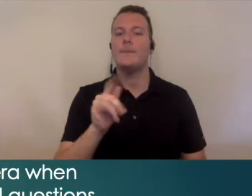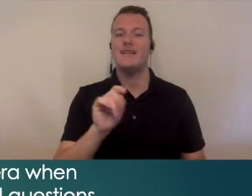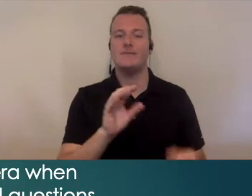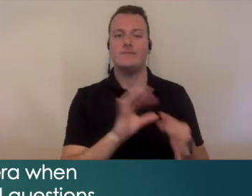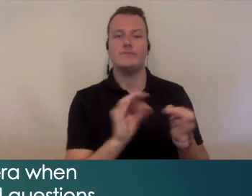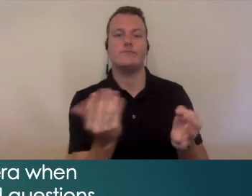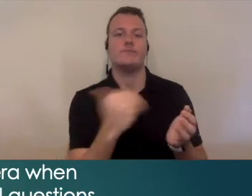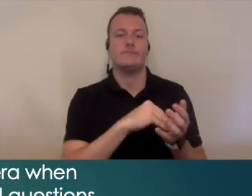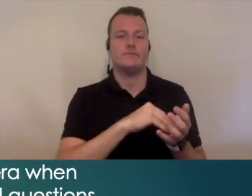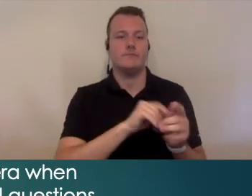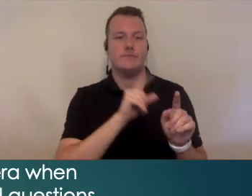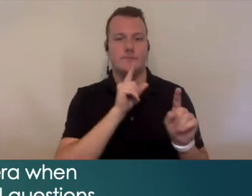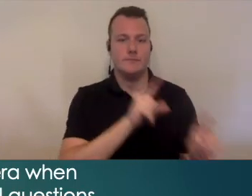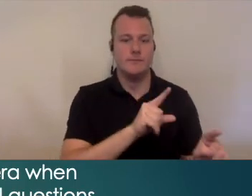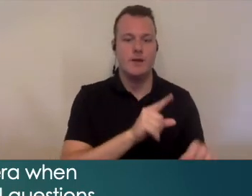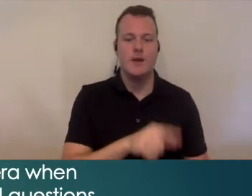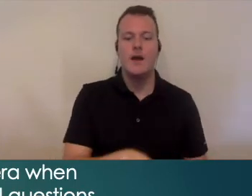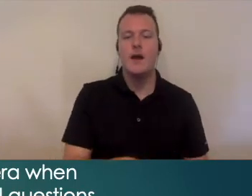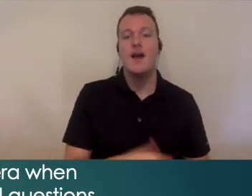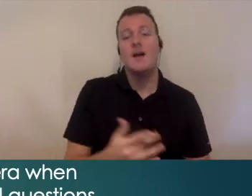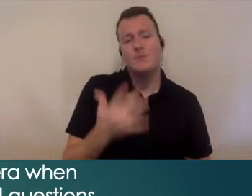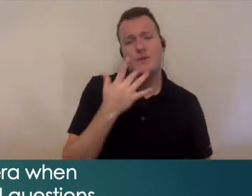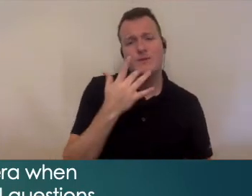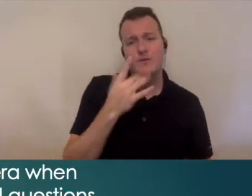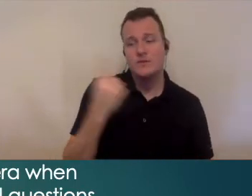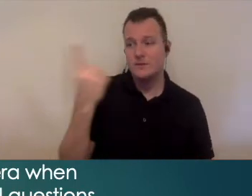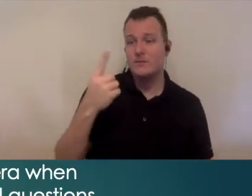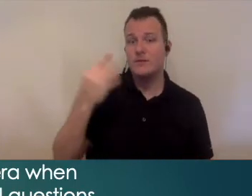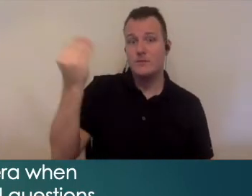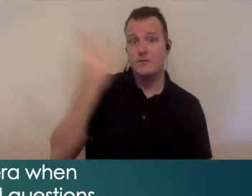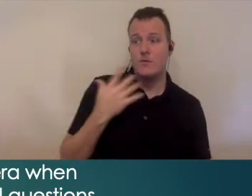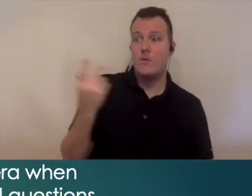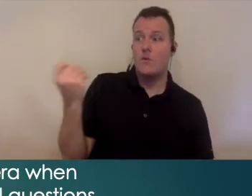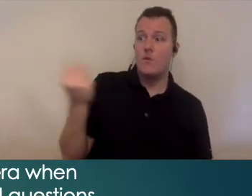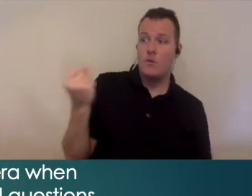much rather have someone ask me, 'can I have a minute to think on that' and give